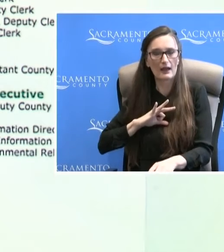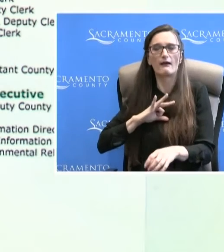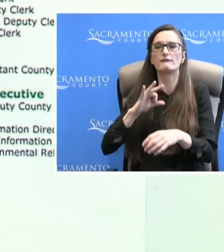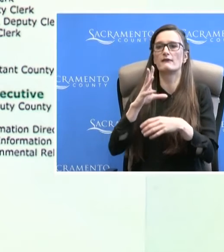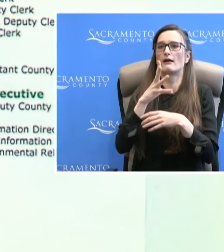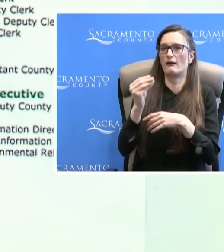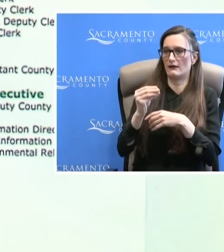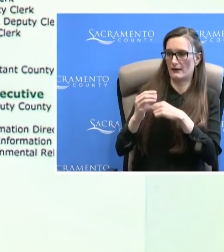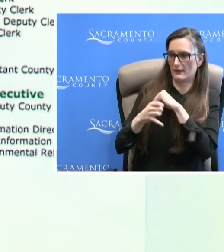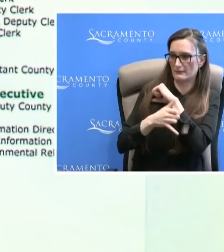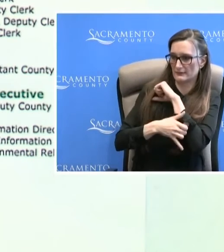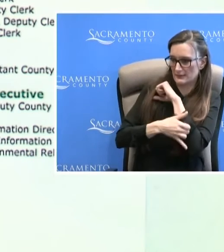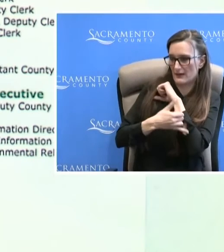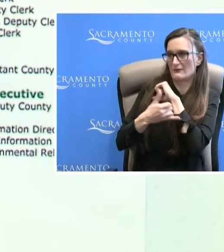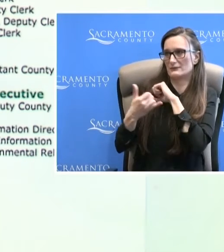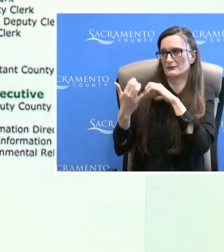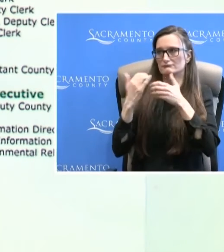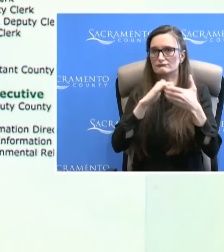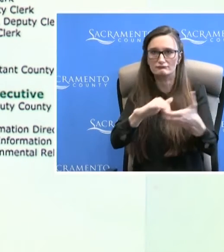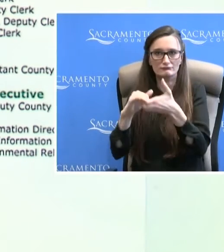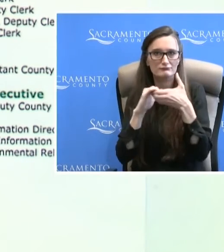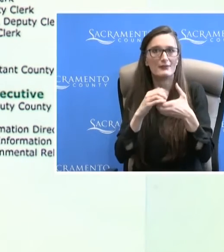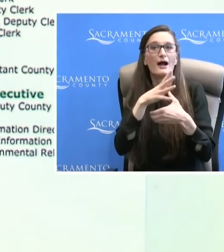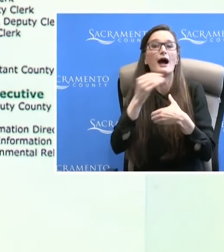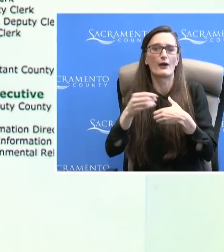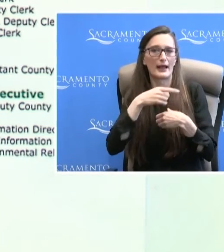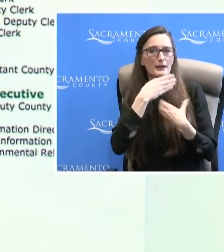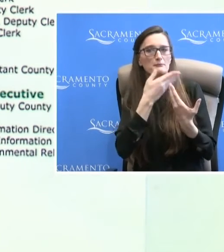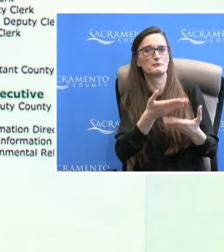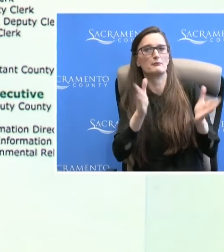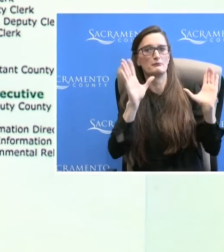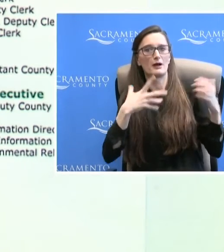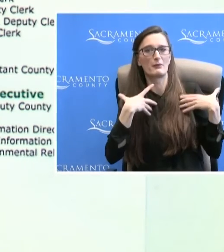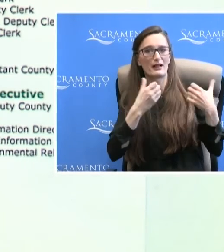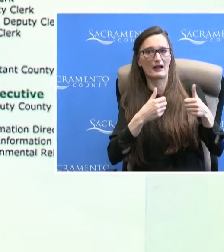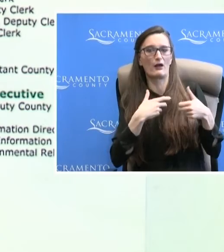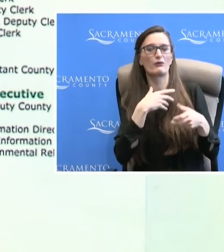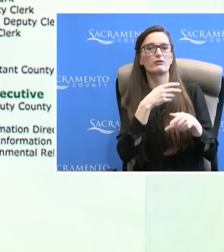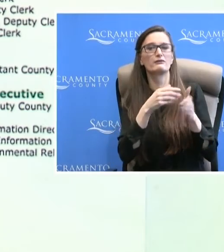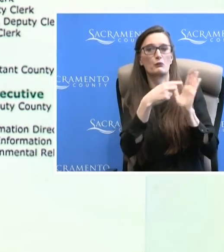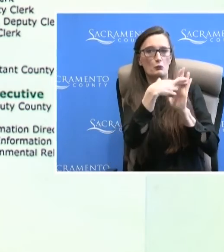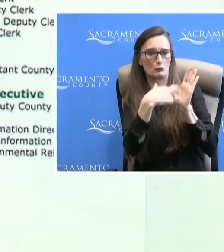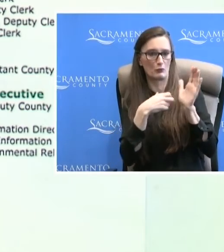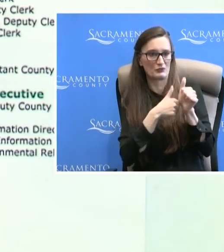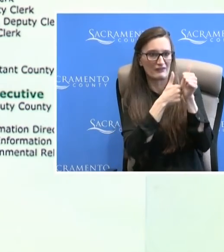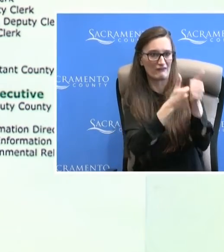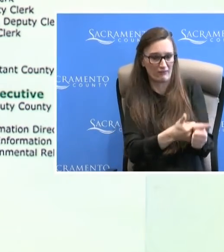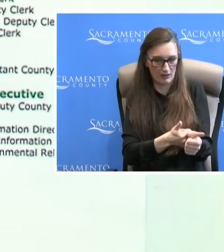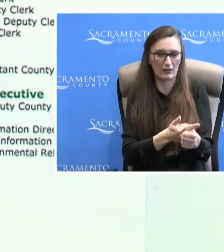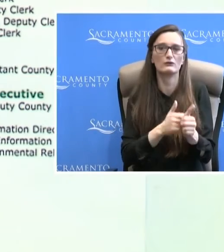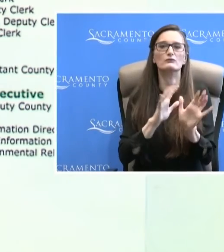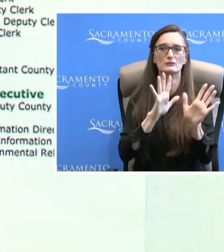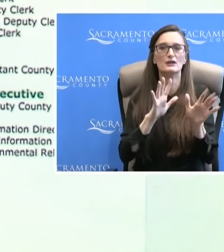to the Fair Maps Act and a public health guidelines. Given the size of this team, I won't take the time to thank everyone.